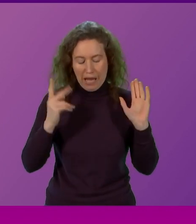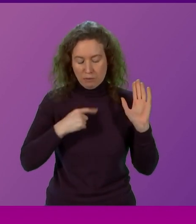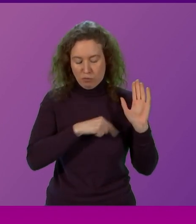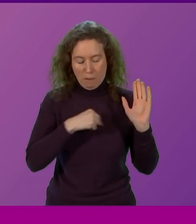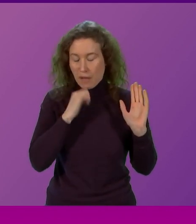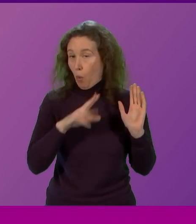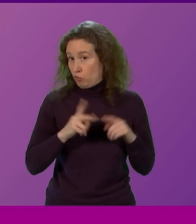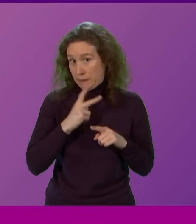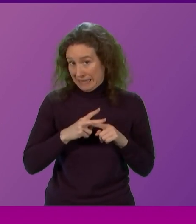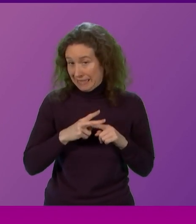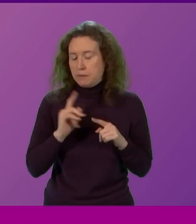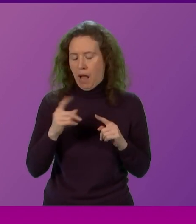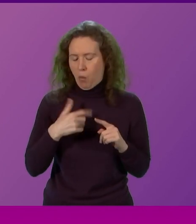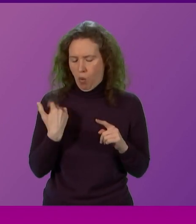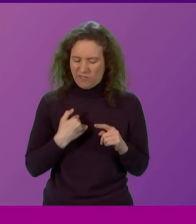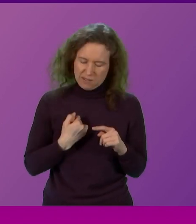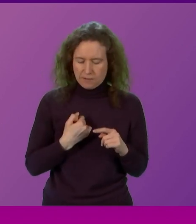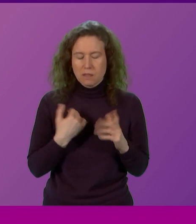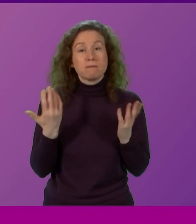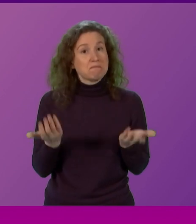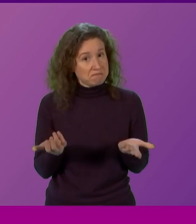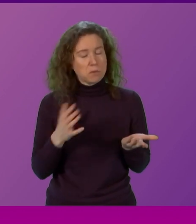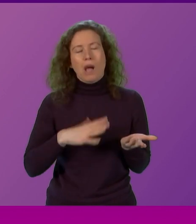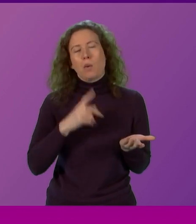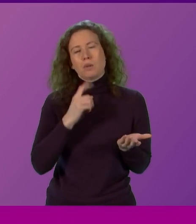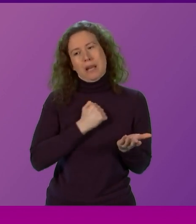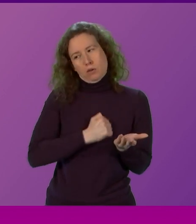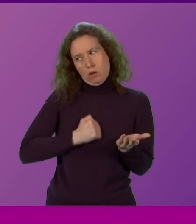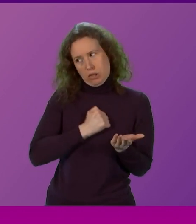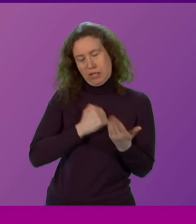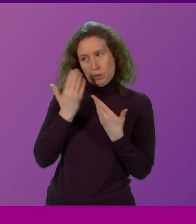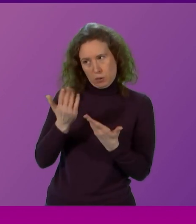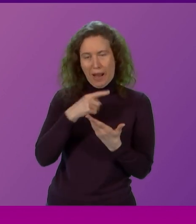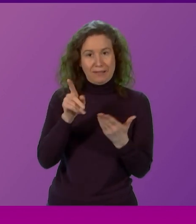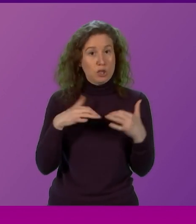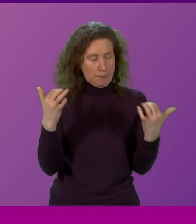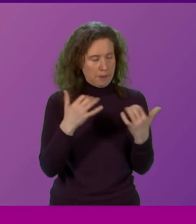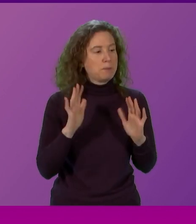I just wanted to apologise to you, Presiding Officer, and to members. Let us get back to where we were.